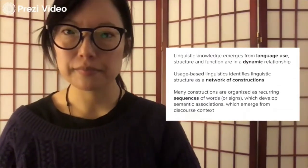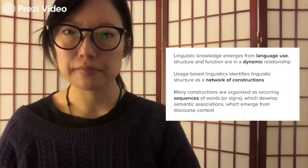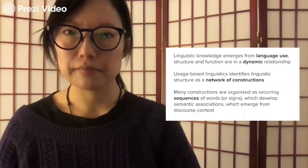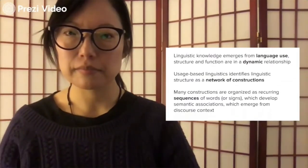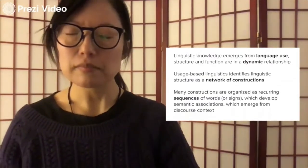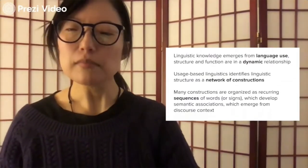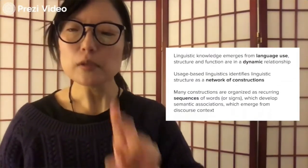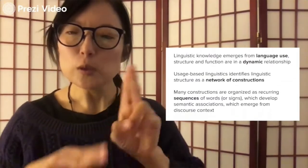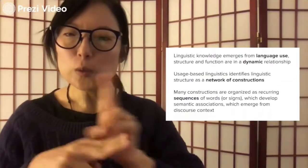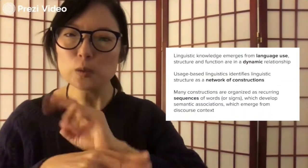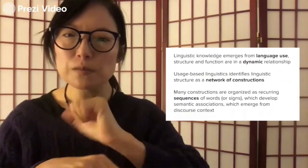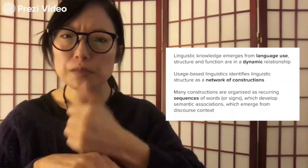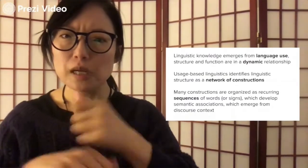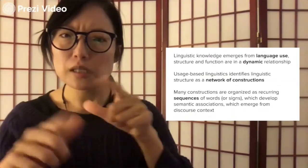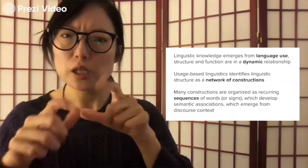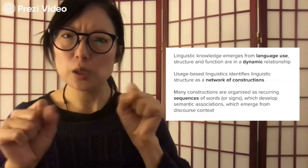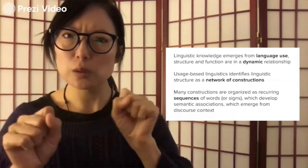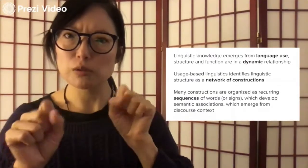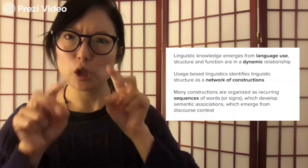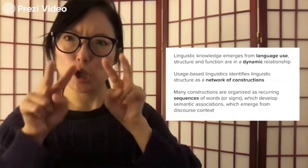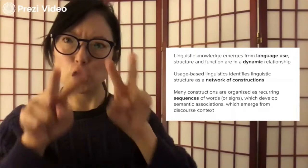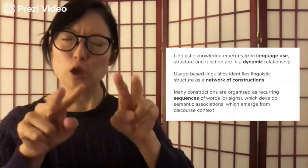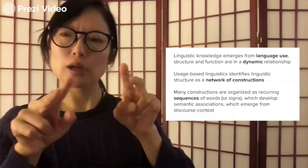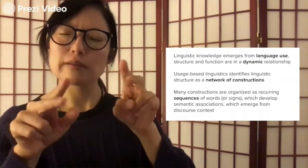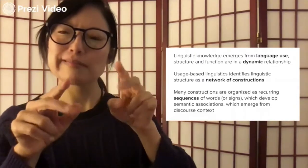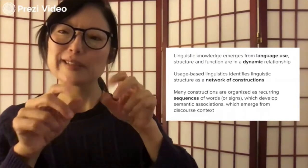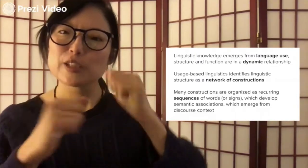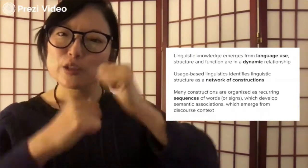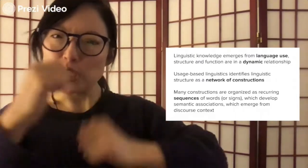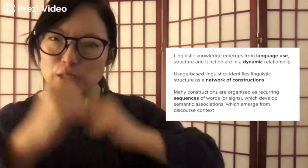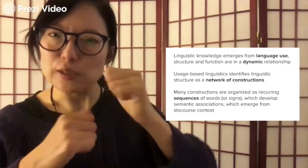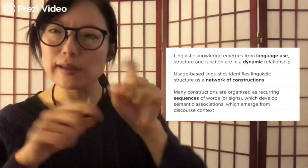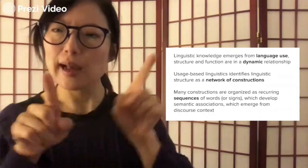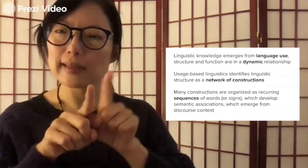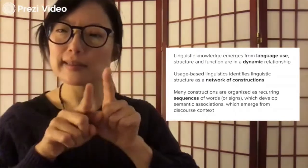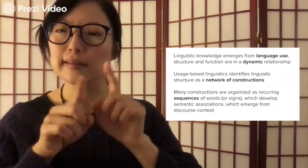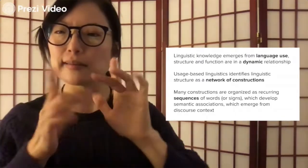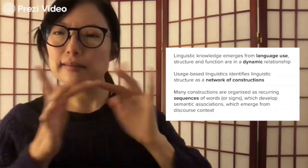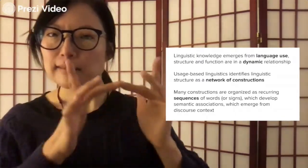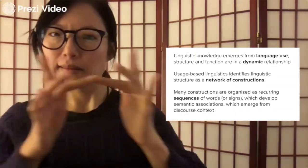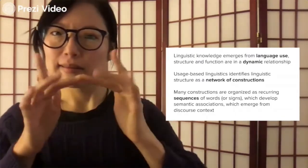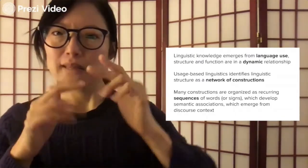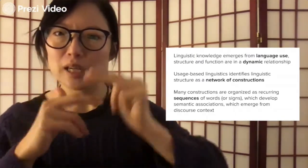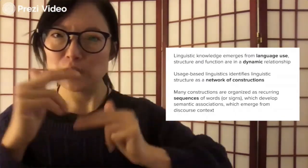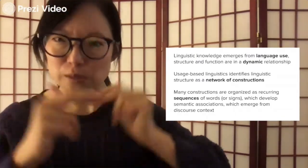together. Usage-based linguistics look at linguistic